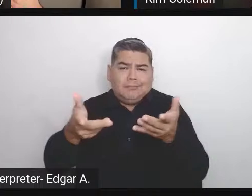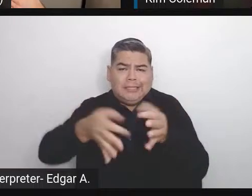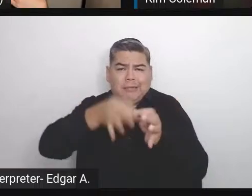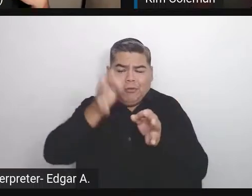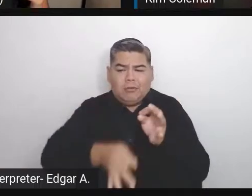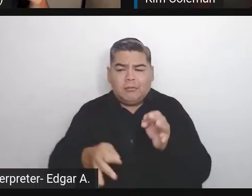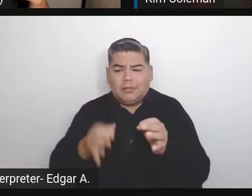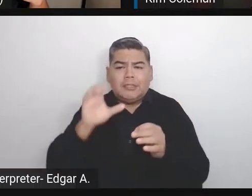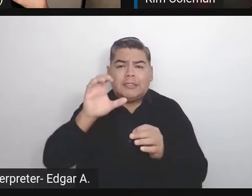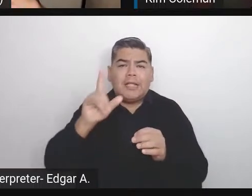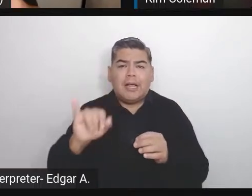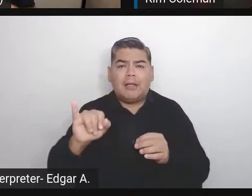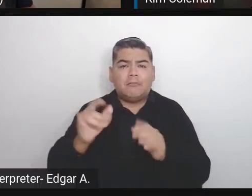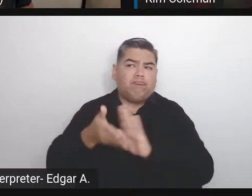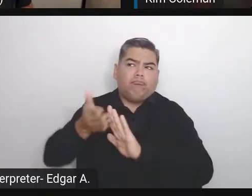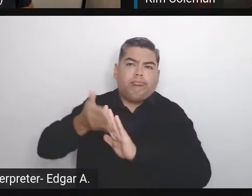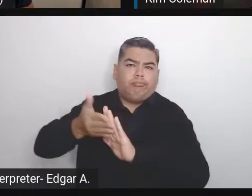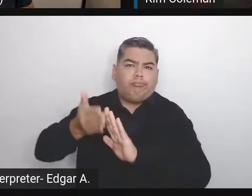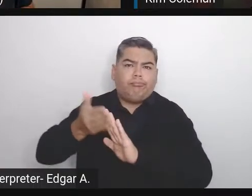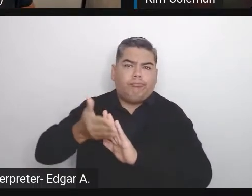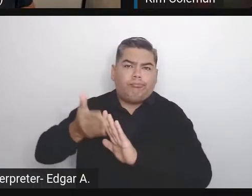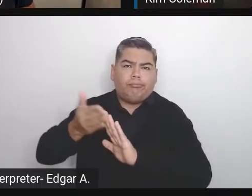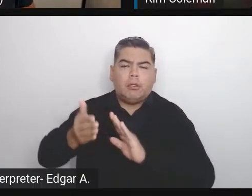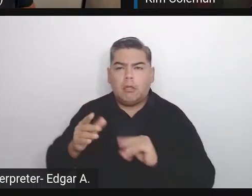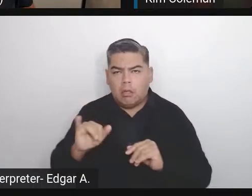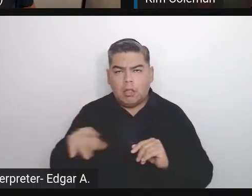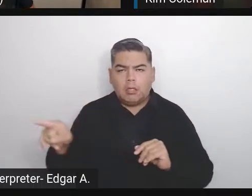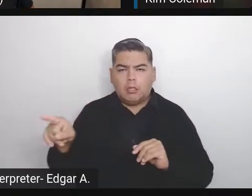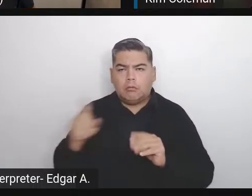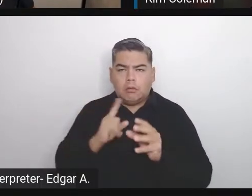per the cool part about accessibility testing is it is simple, just running the tool.